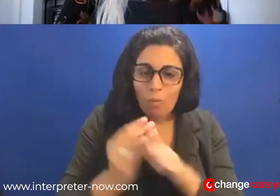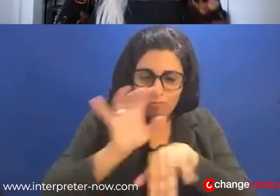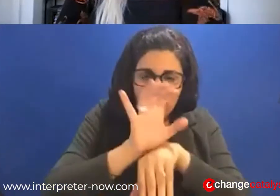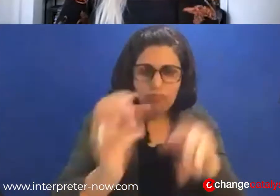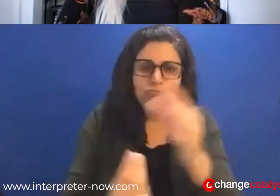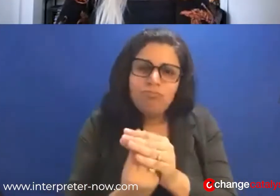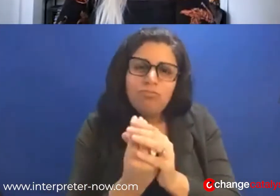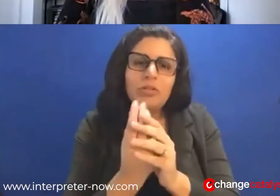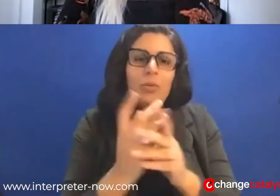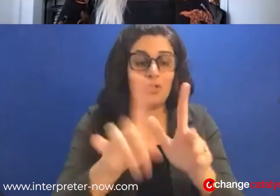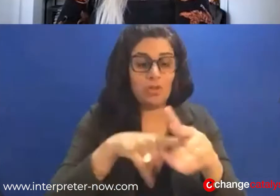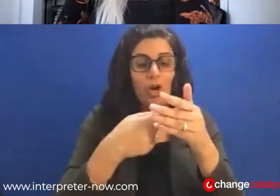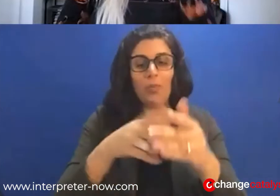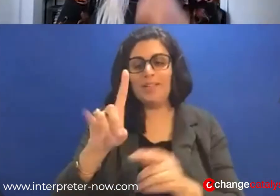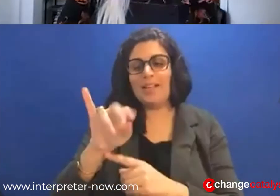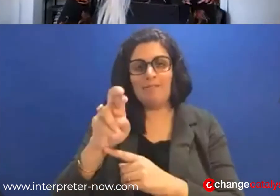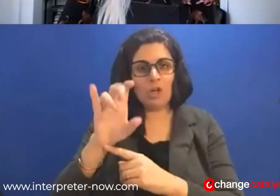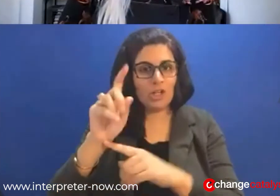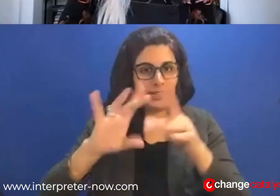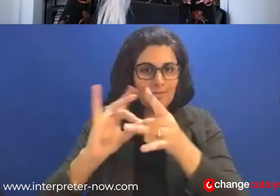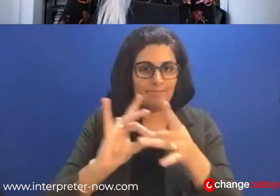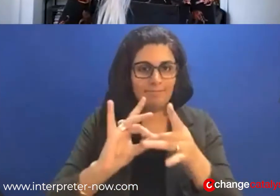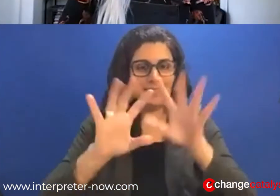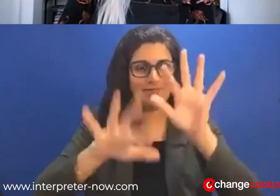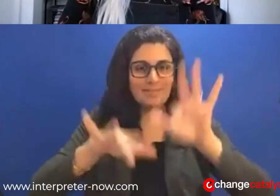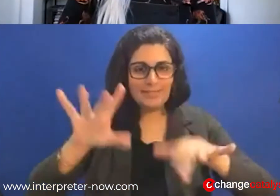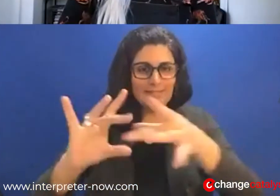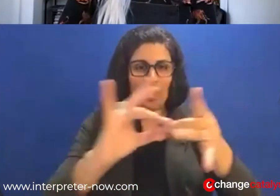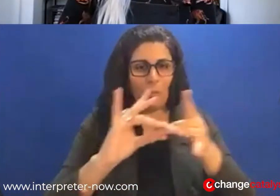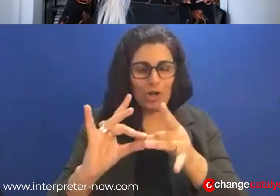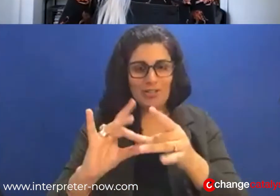some pretty diverse networks to begin with, and that kind of helped propel some of those network effects.